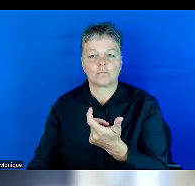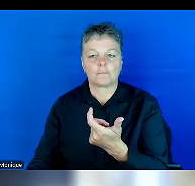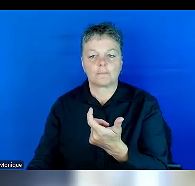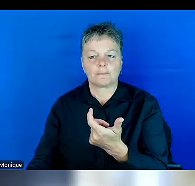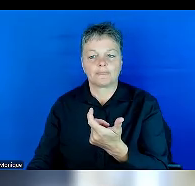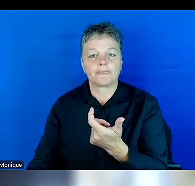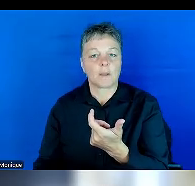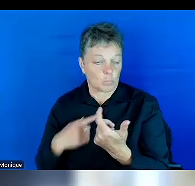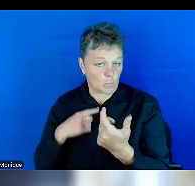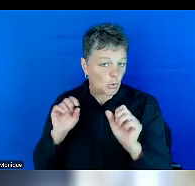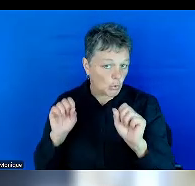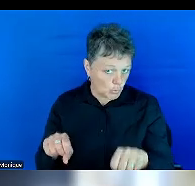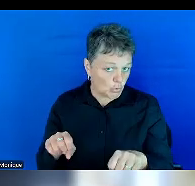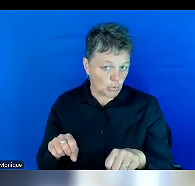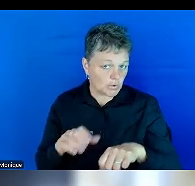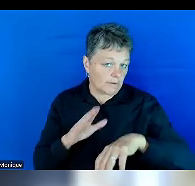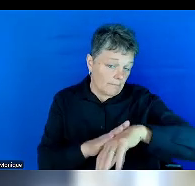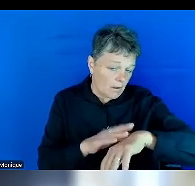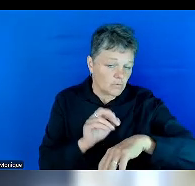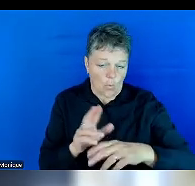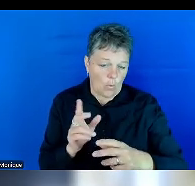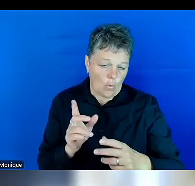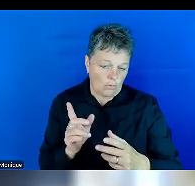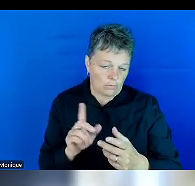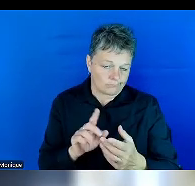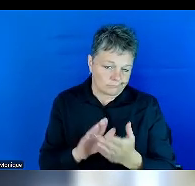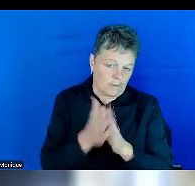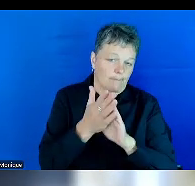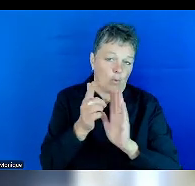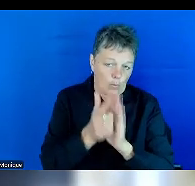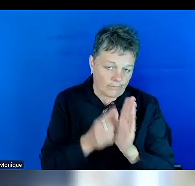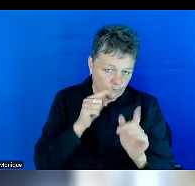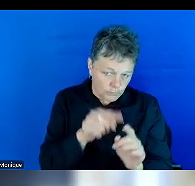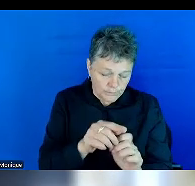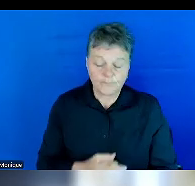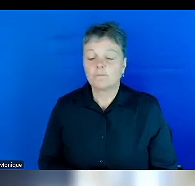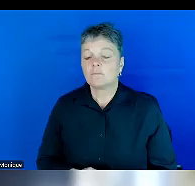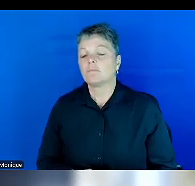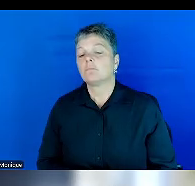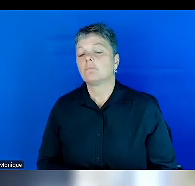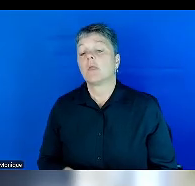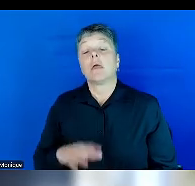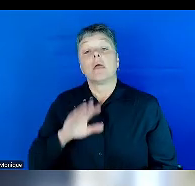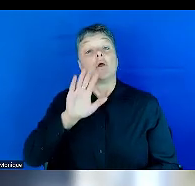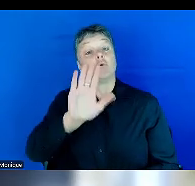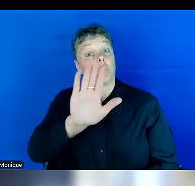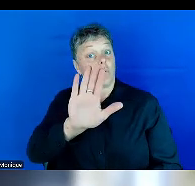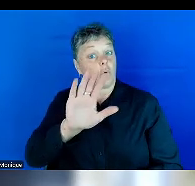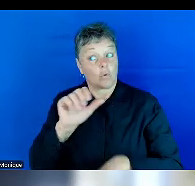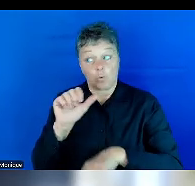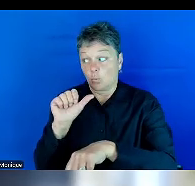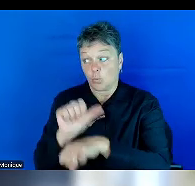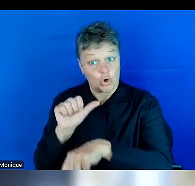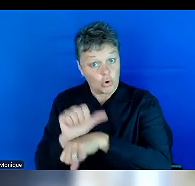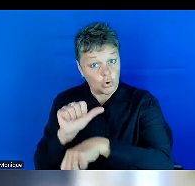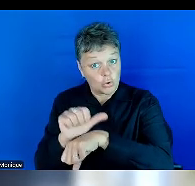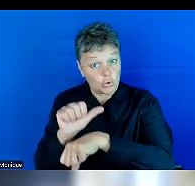um if you are trying to get accommodations at work and either you're being denied or you